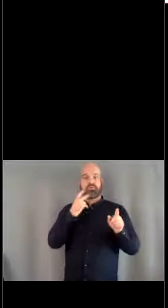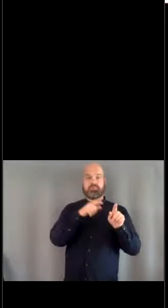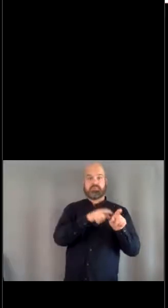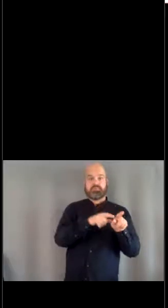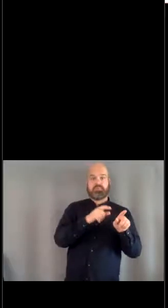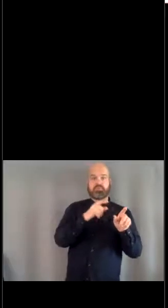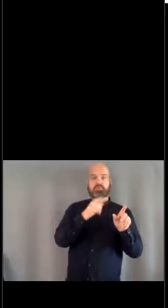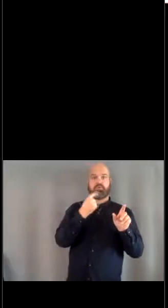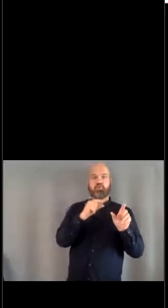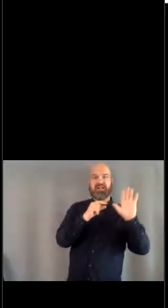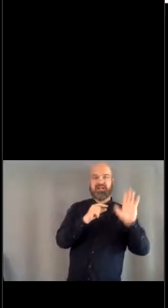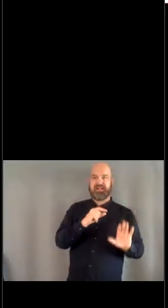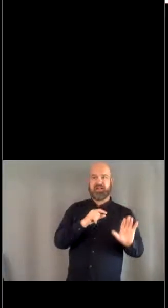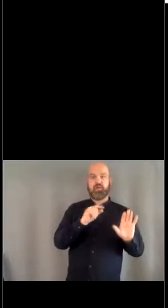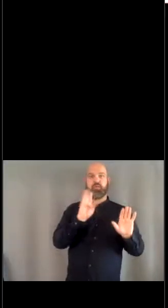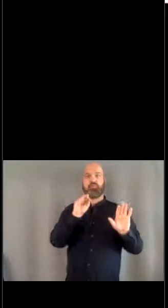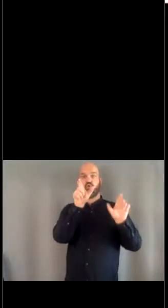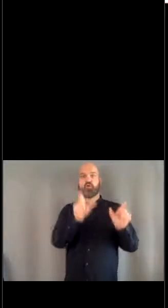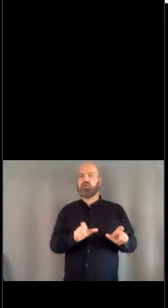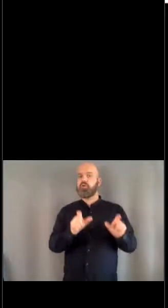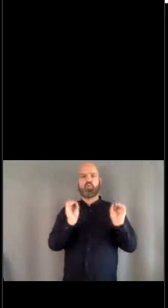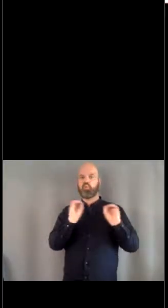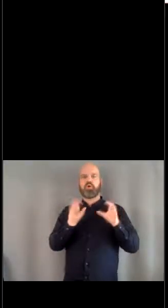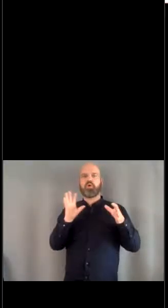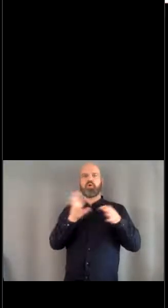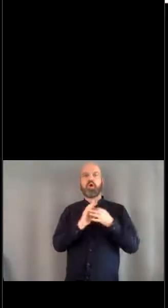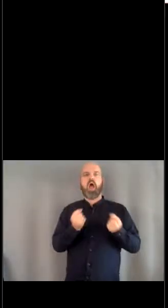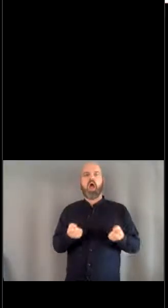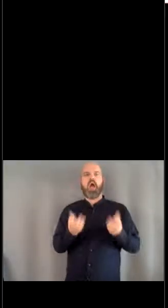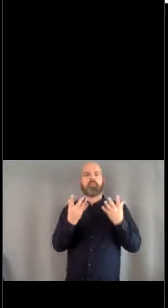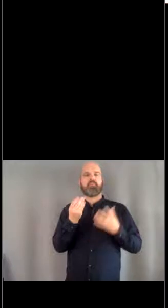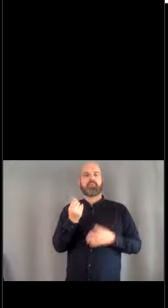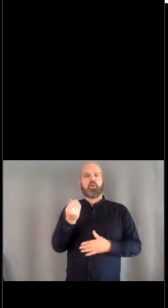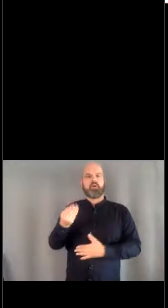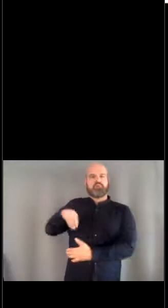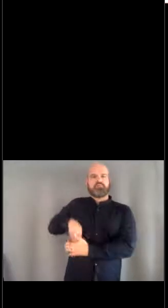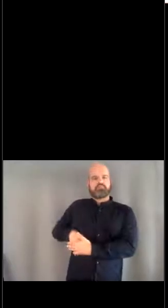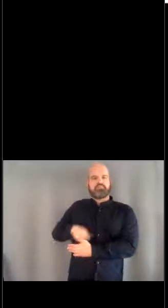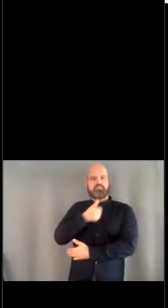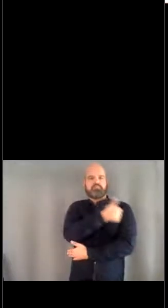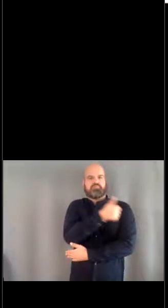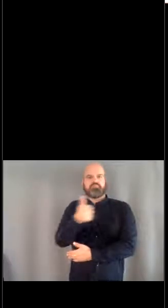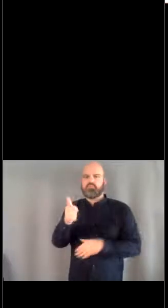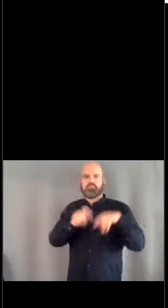They're just trying to cover the extra costs people with disabilities face but the last column